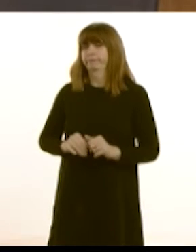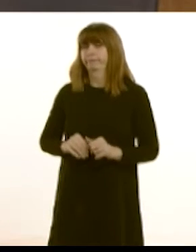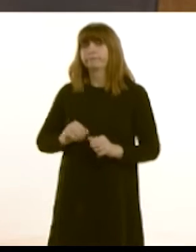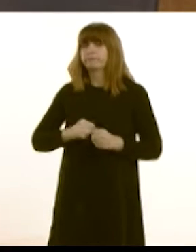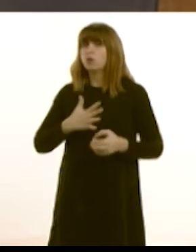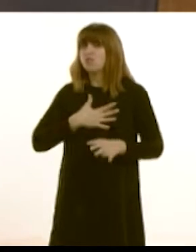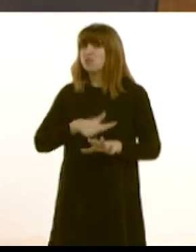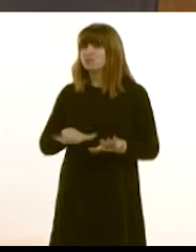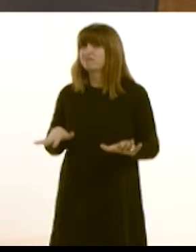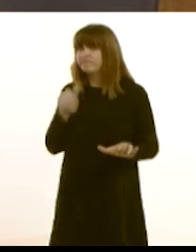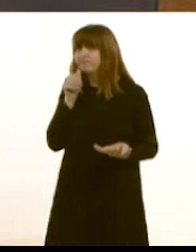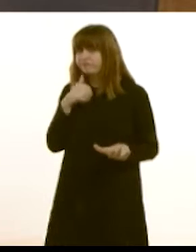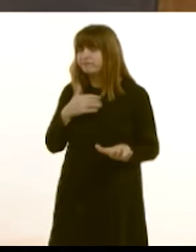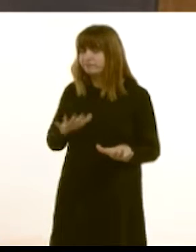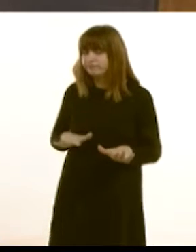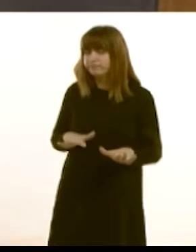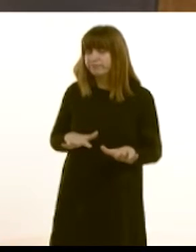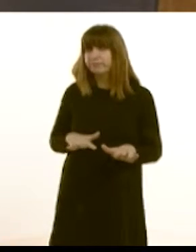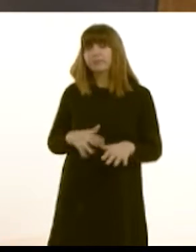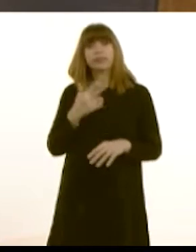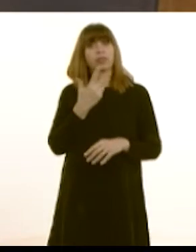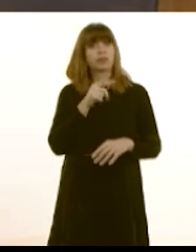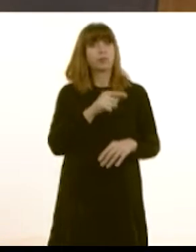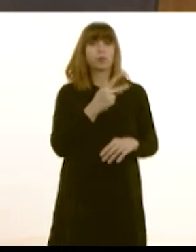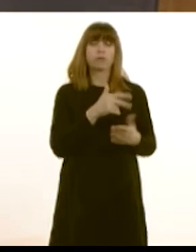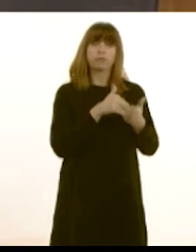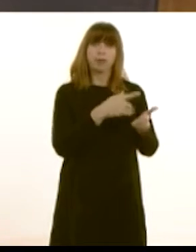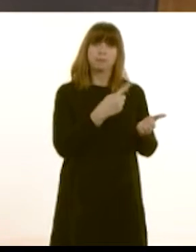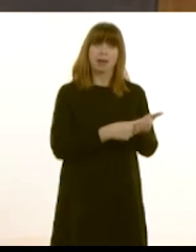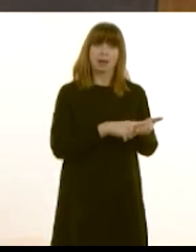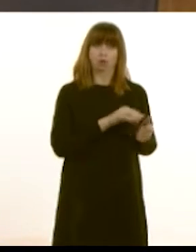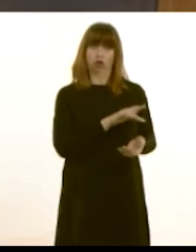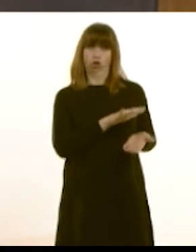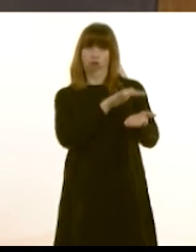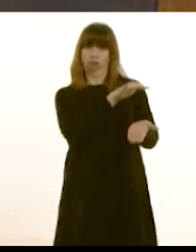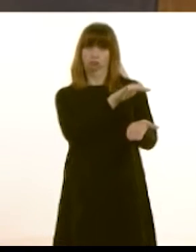We have made, as the Member has heard, £3.3 million of support available for local authorities